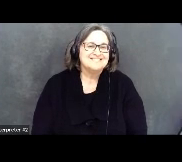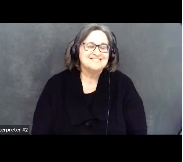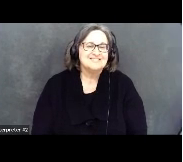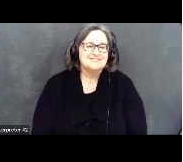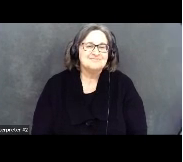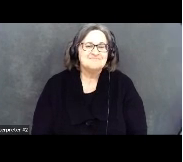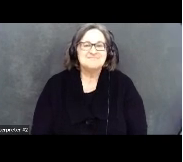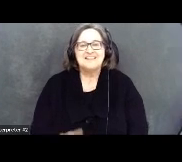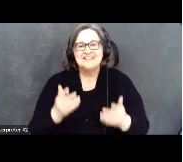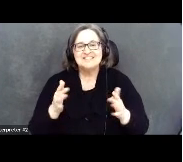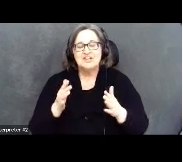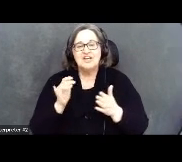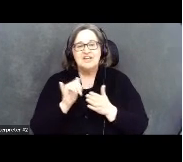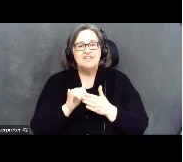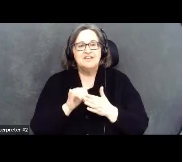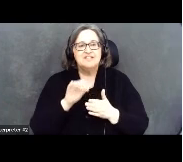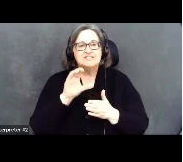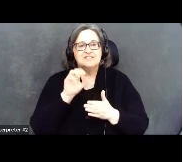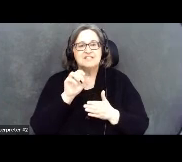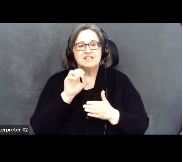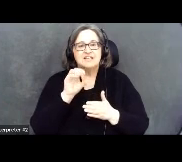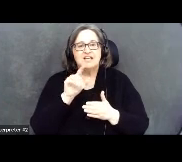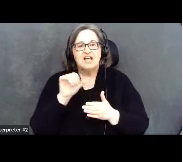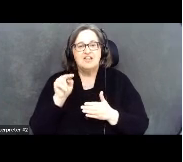That's that. This is Colin on the upper right hand side, Colin and